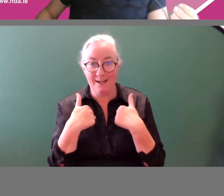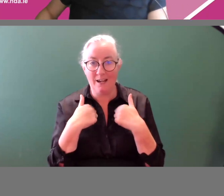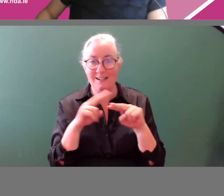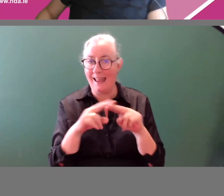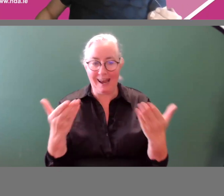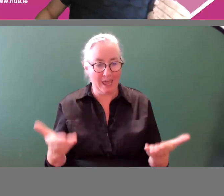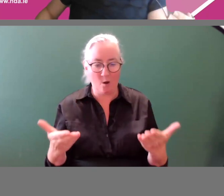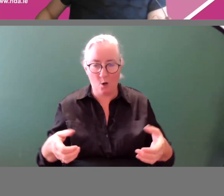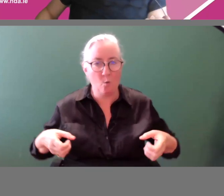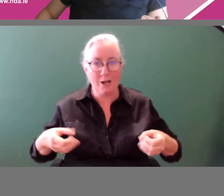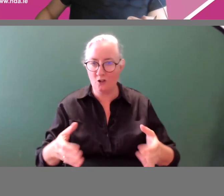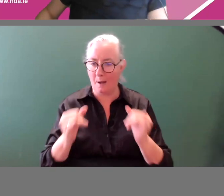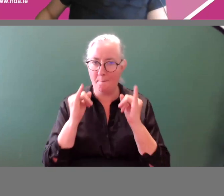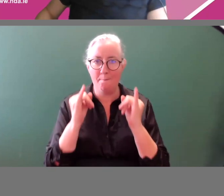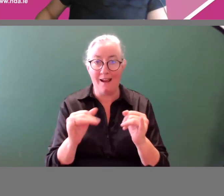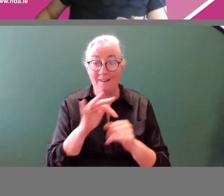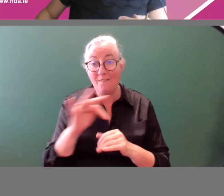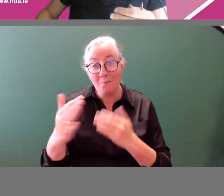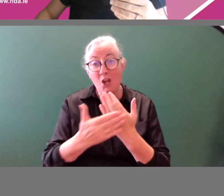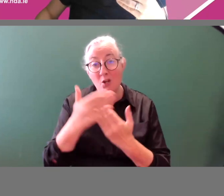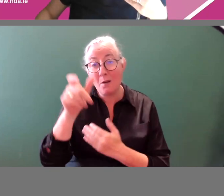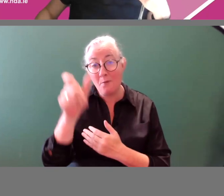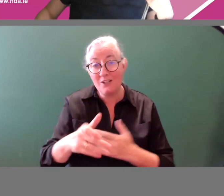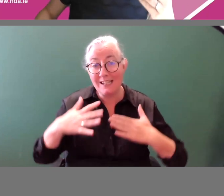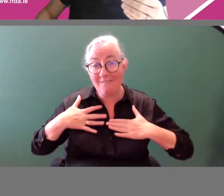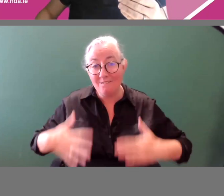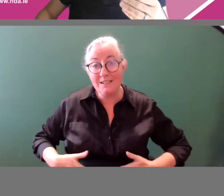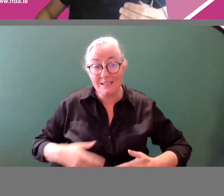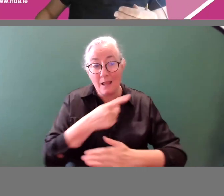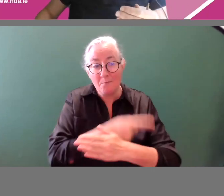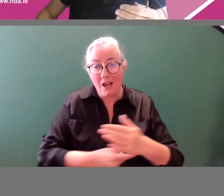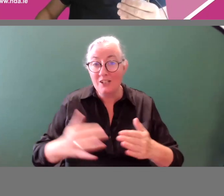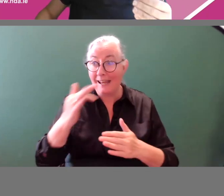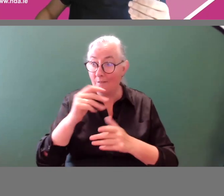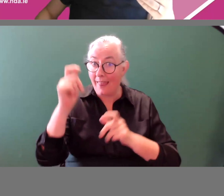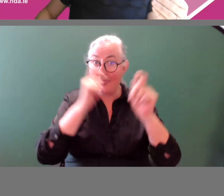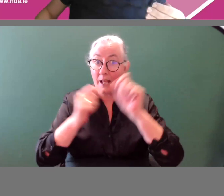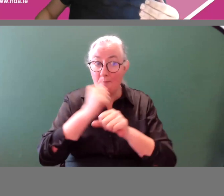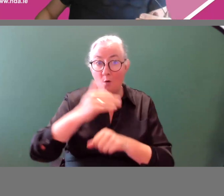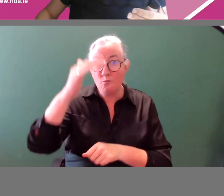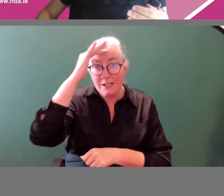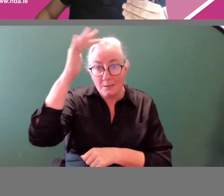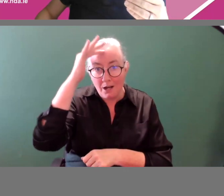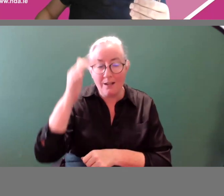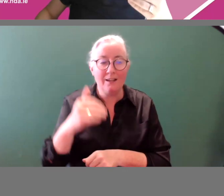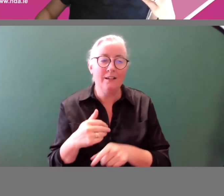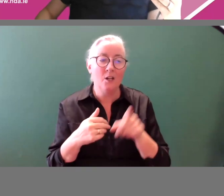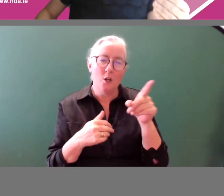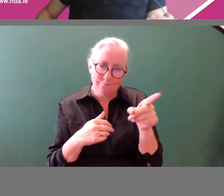they’re so bad’. If we're thinking about this principle and looking for a lead user I think